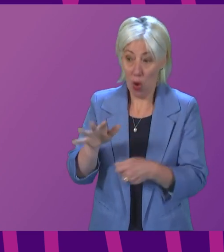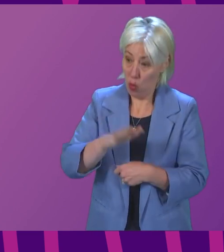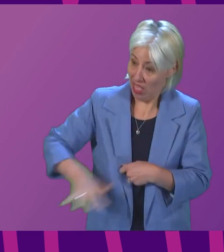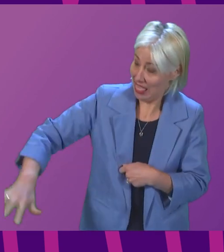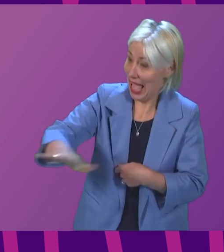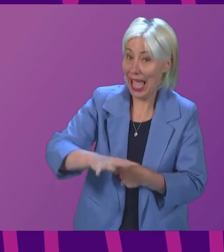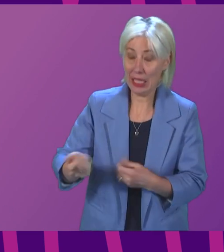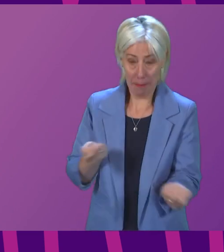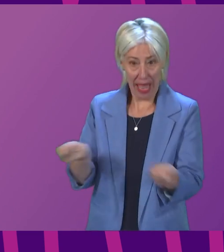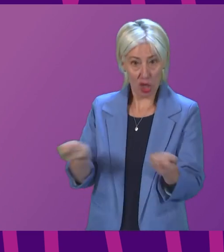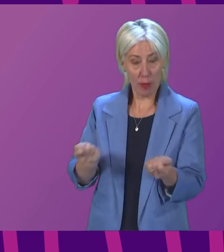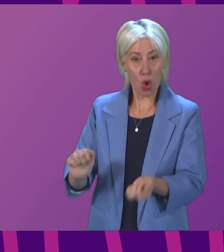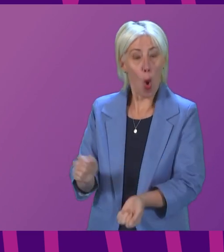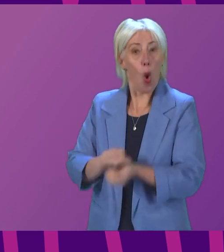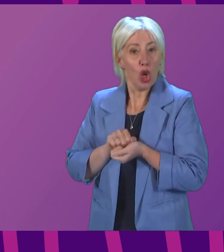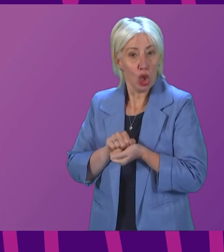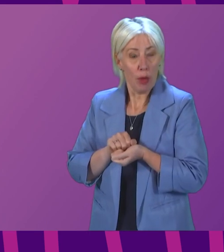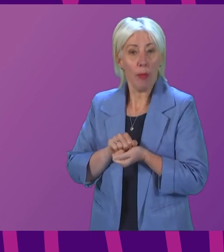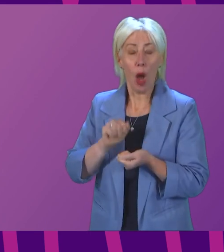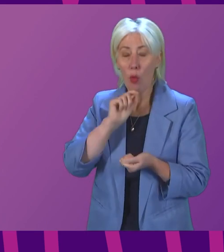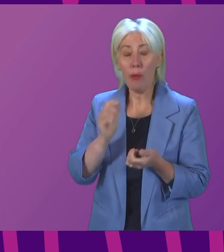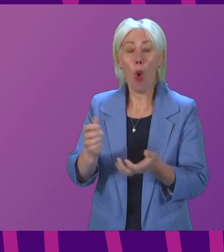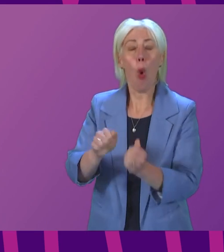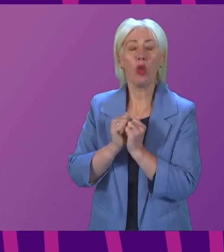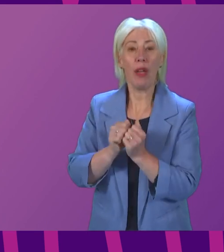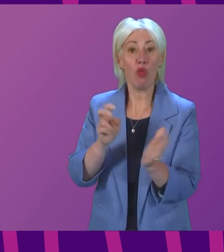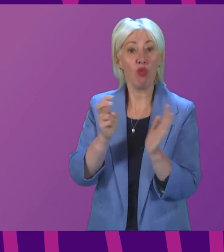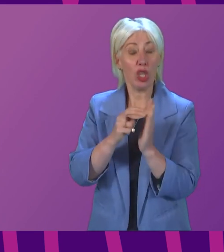It will be held by Registers of Scotland and be free to access, and it will provide information